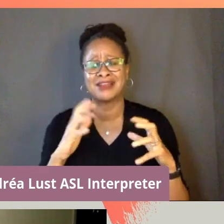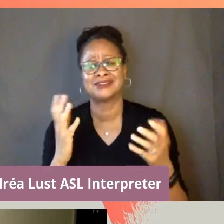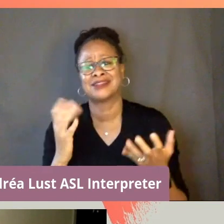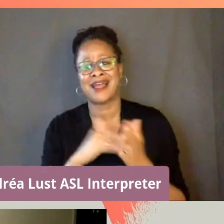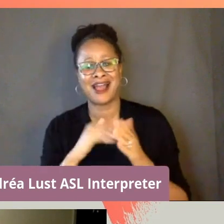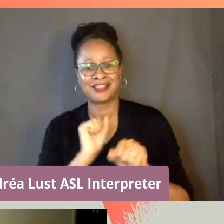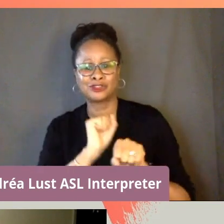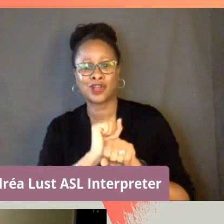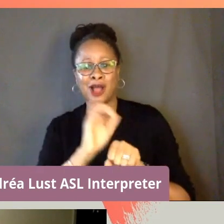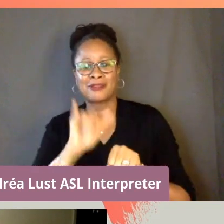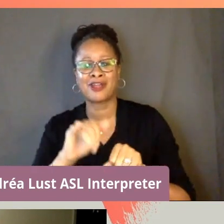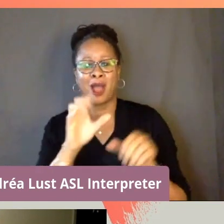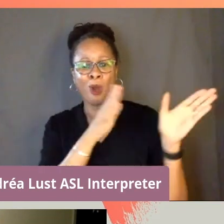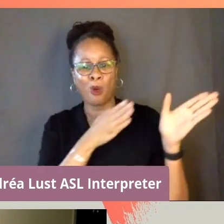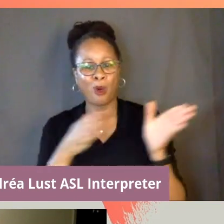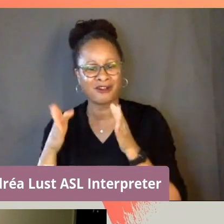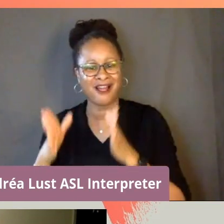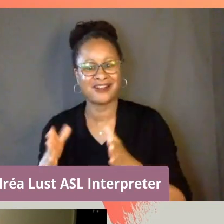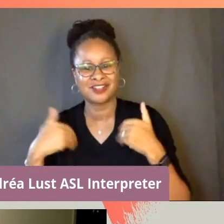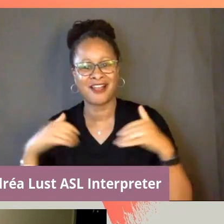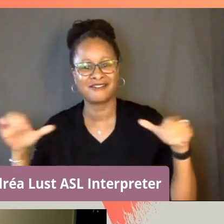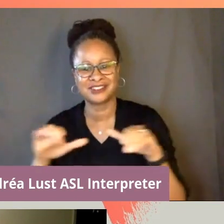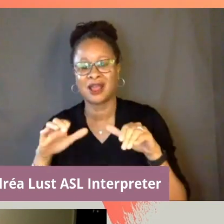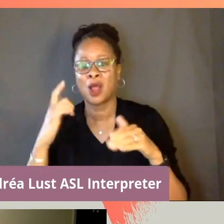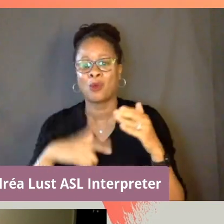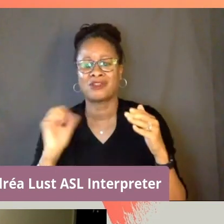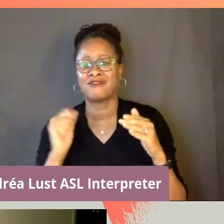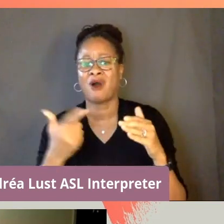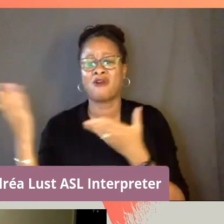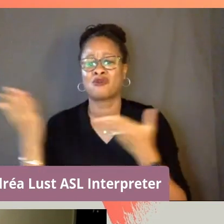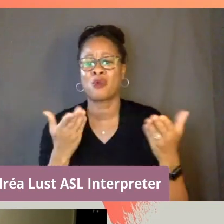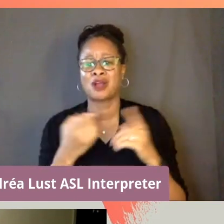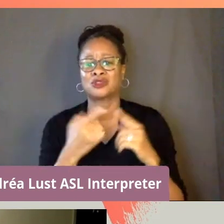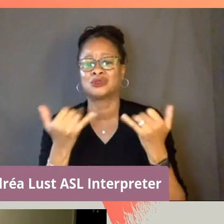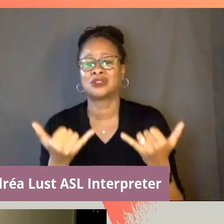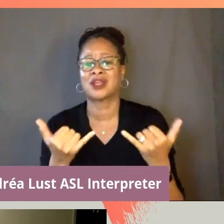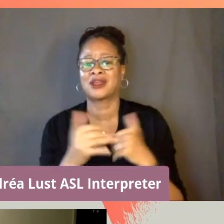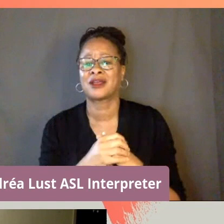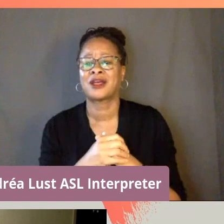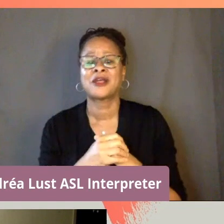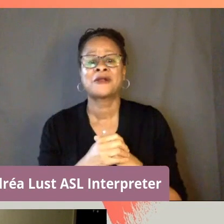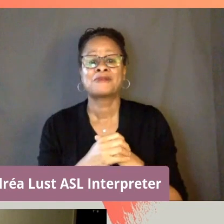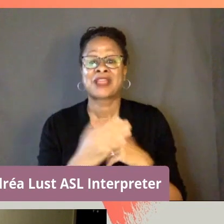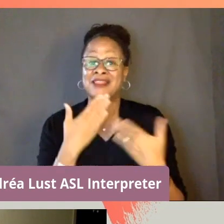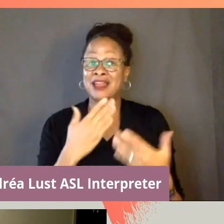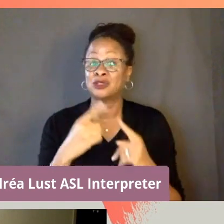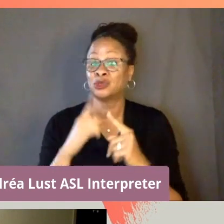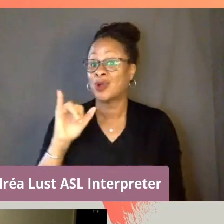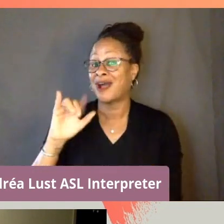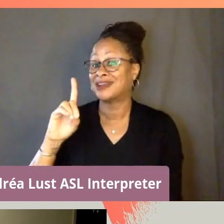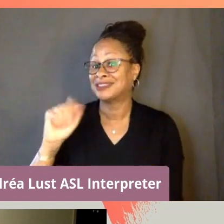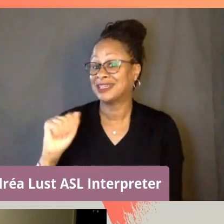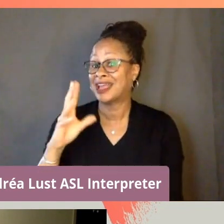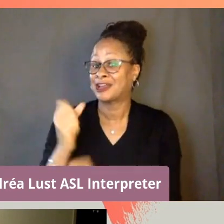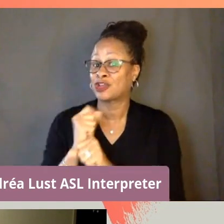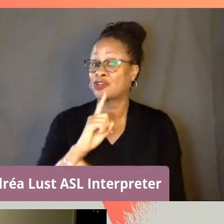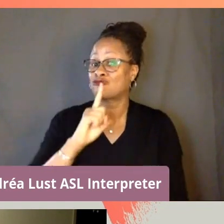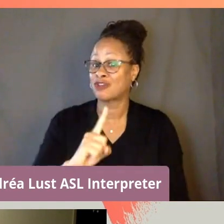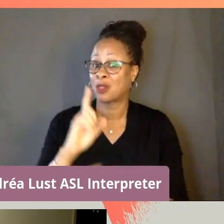that the organizers have done and what they have all brought us today. So thank you to IDA and Getting Real organizers.